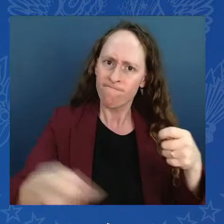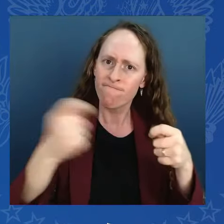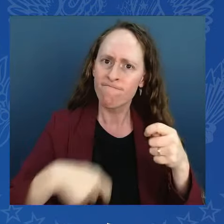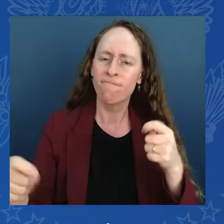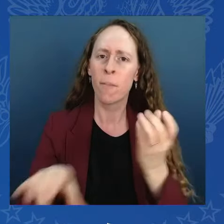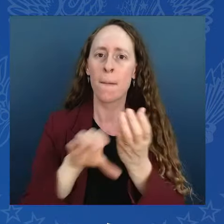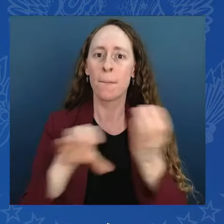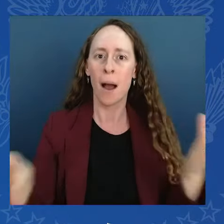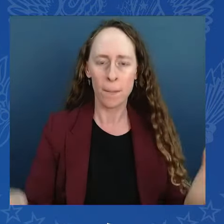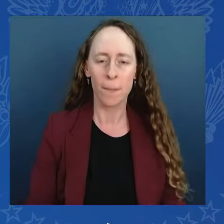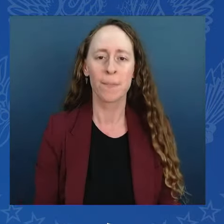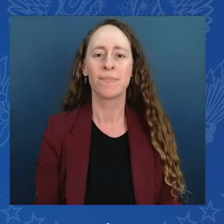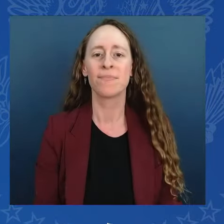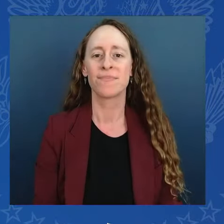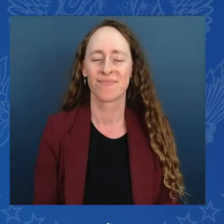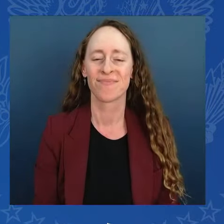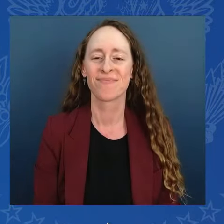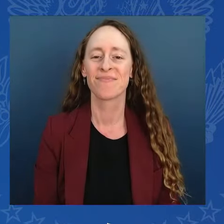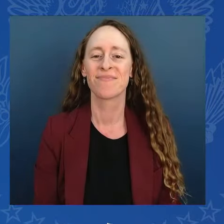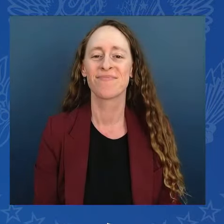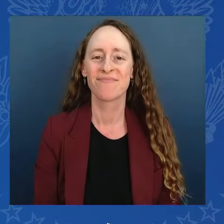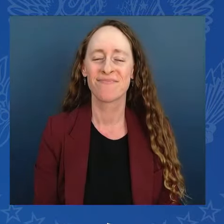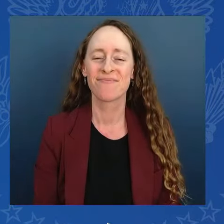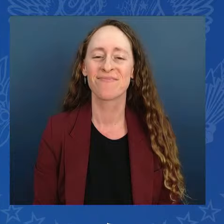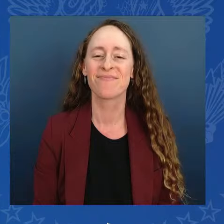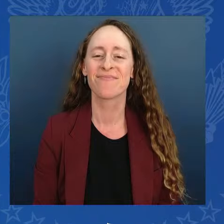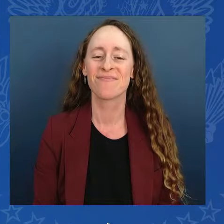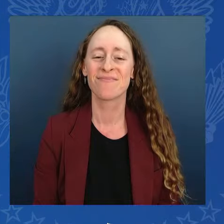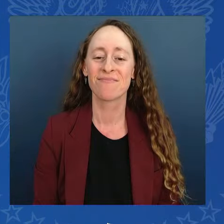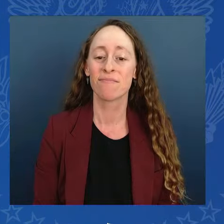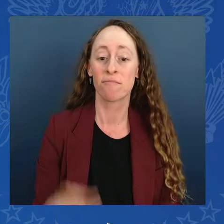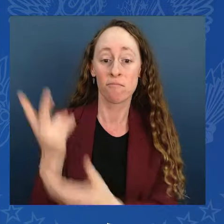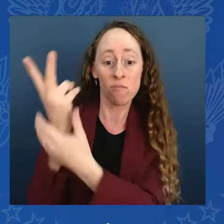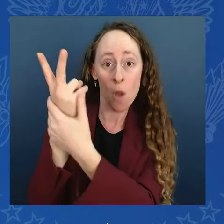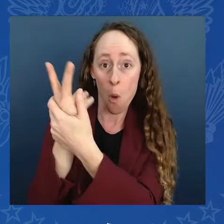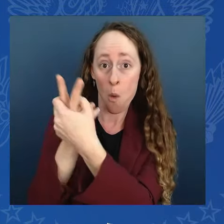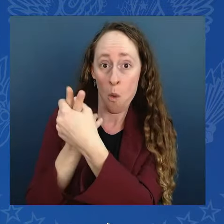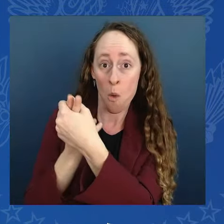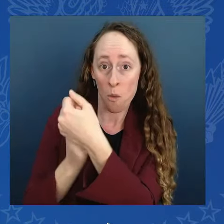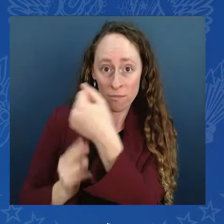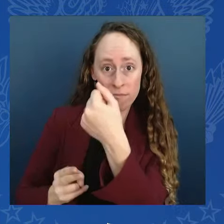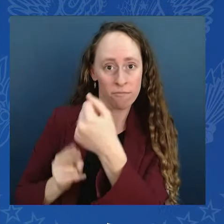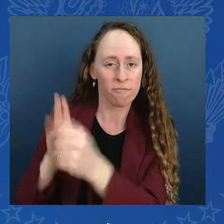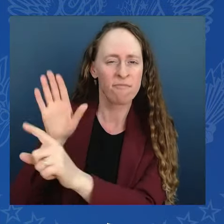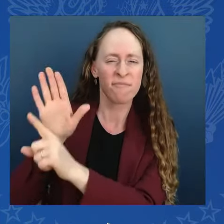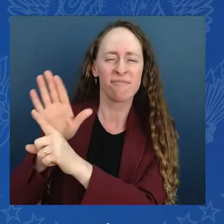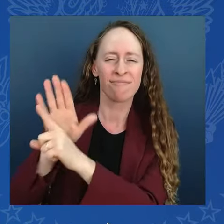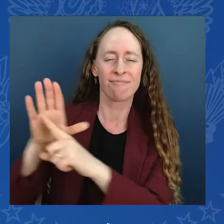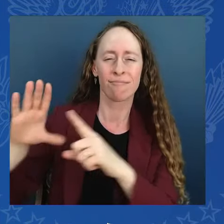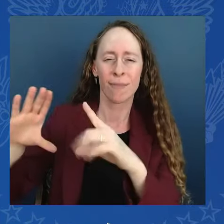Under the Biden-Harris administration, Milwaukee has responded to more lead cases